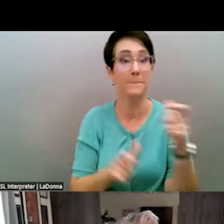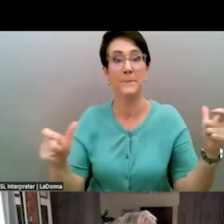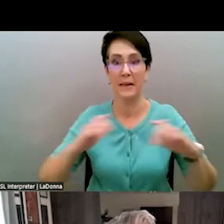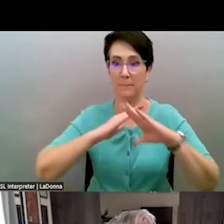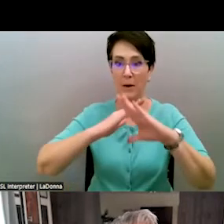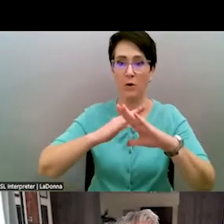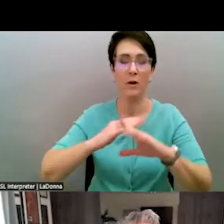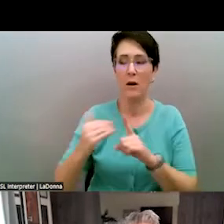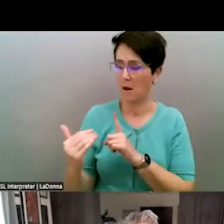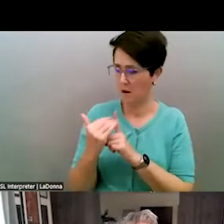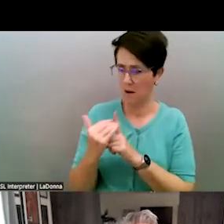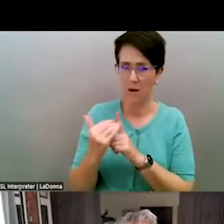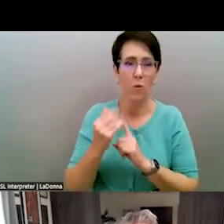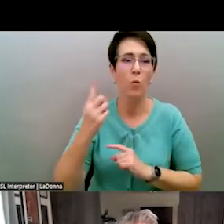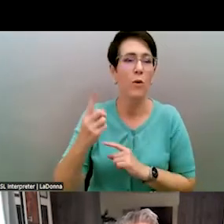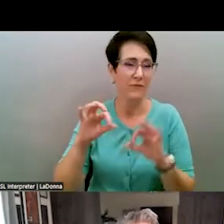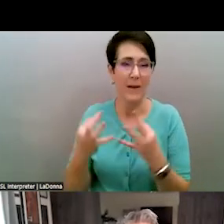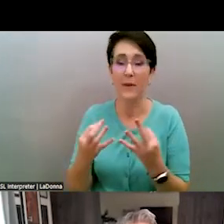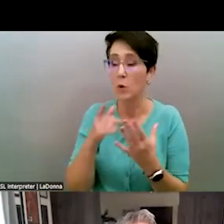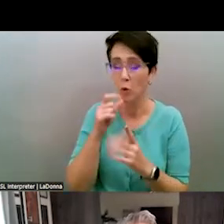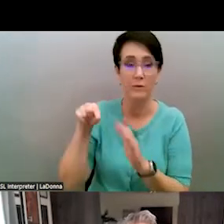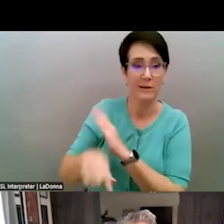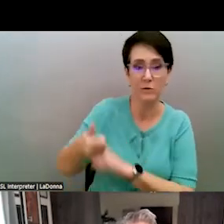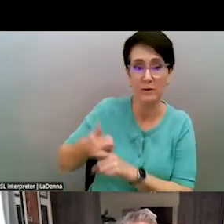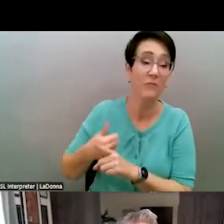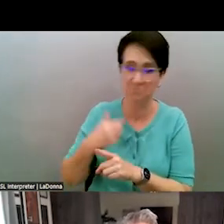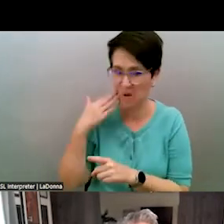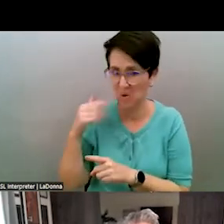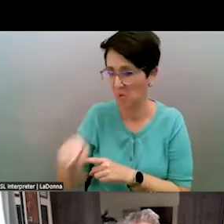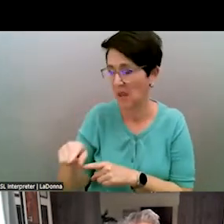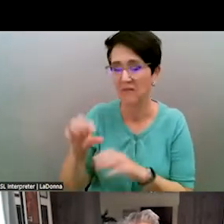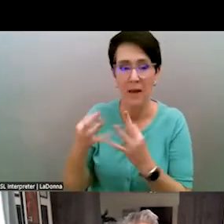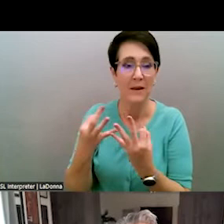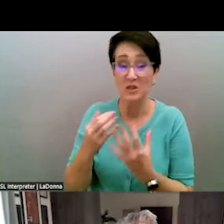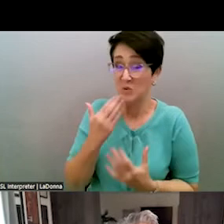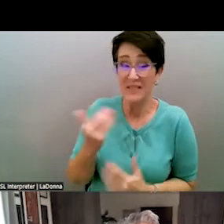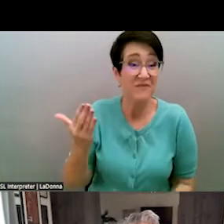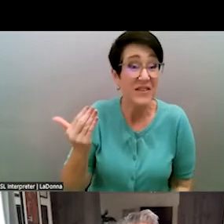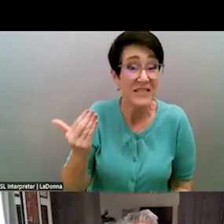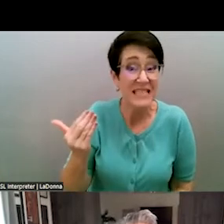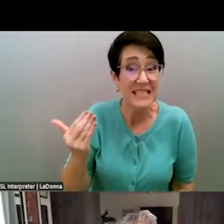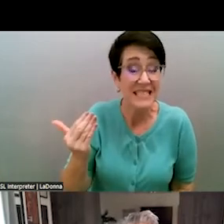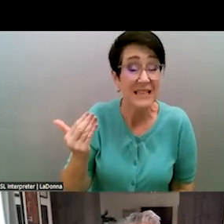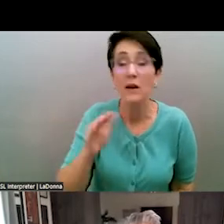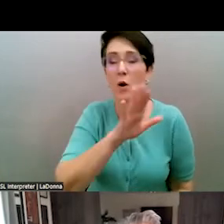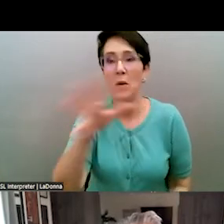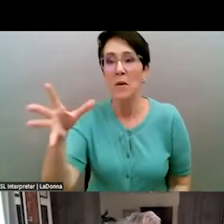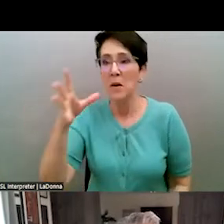WOMAN CLOSE WITH HER FAMILY, DIED BY SUICIDE, AGE OF 15. HER MOTHER CONTINUES, IT WAS,